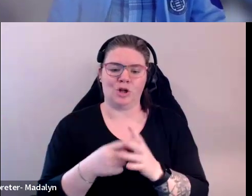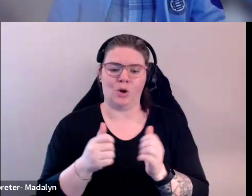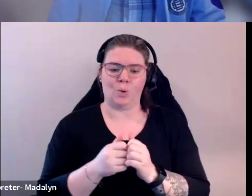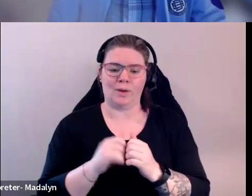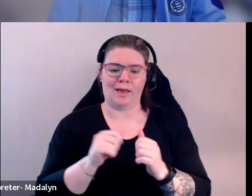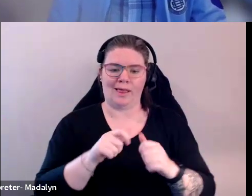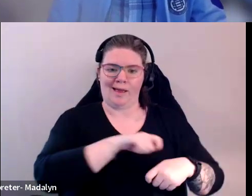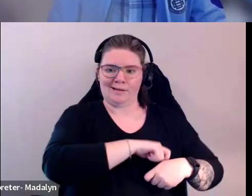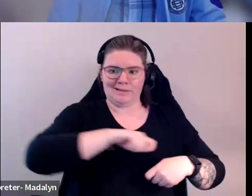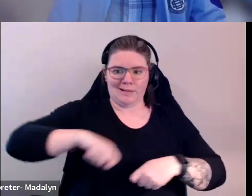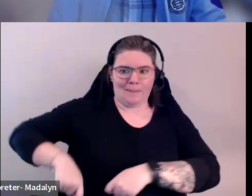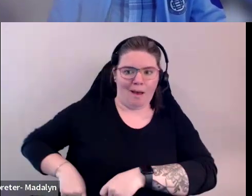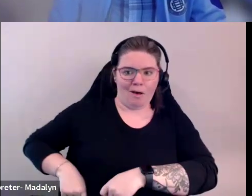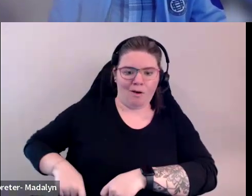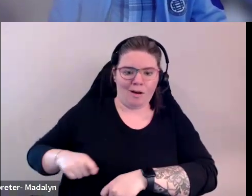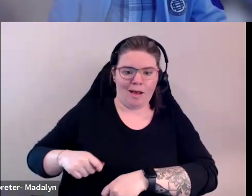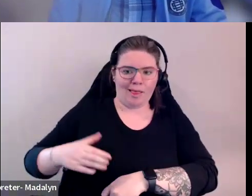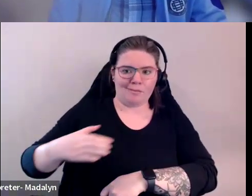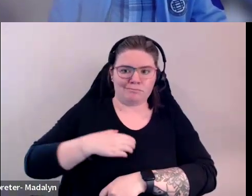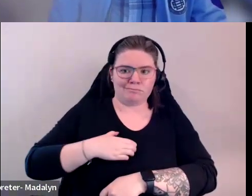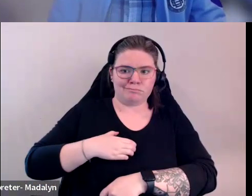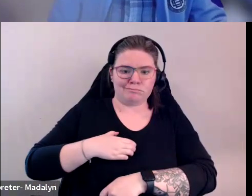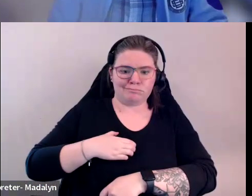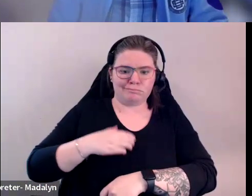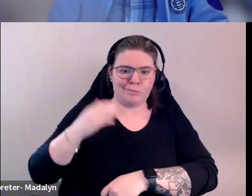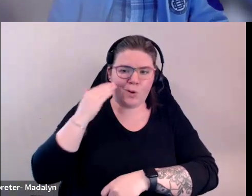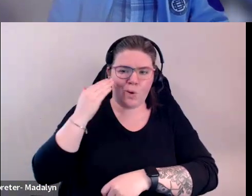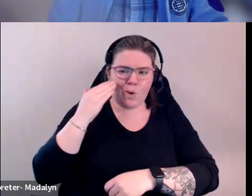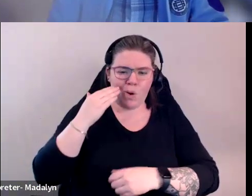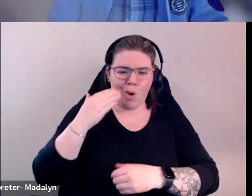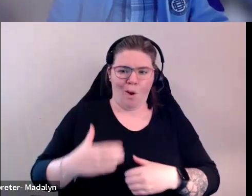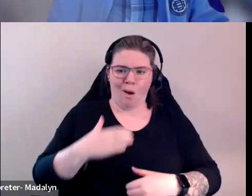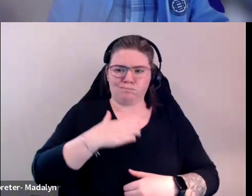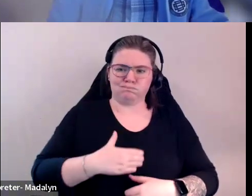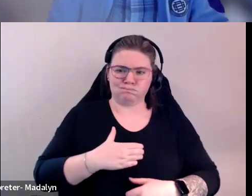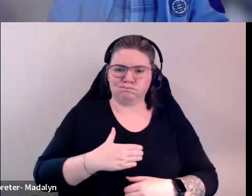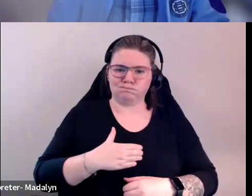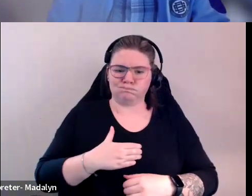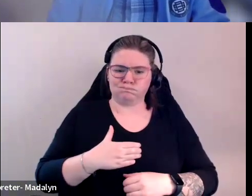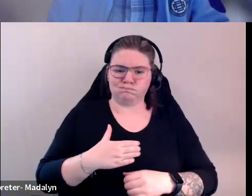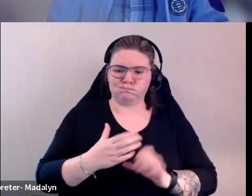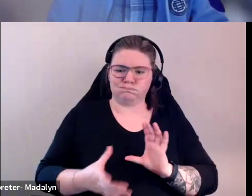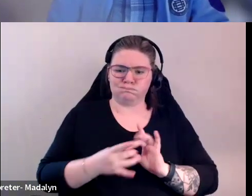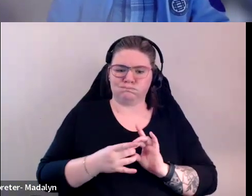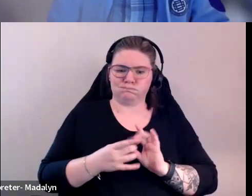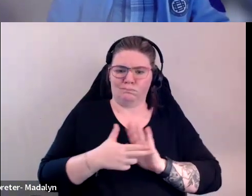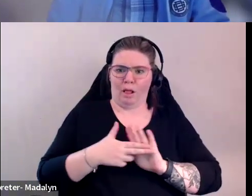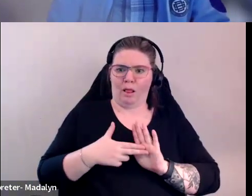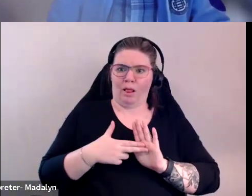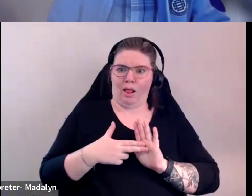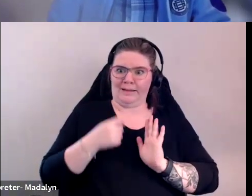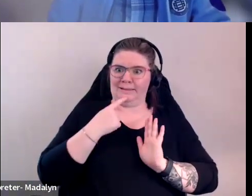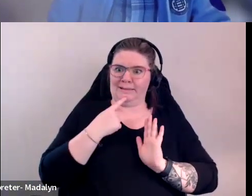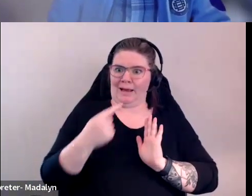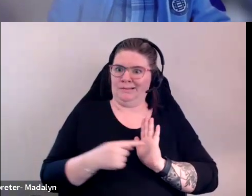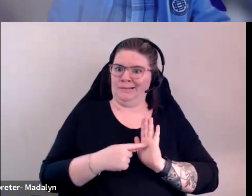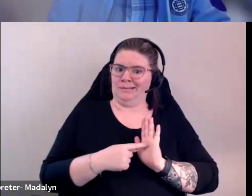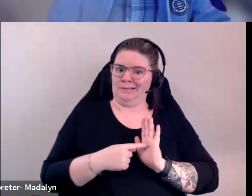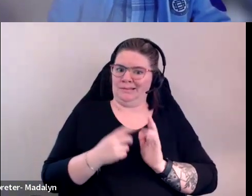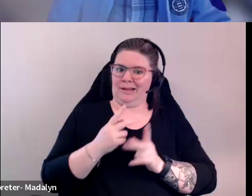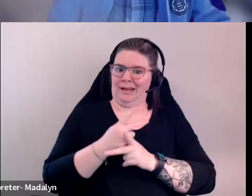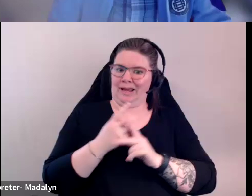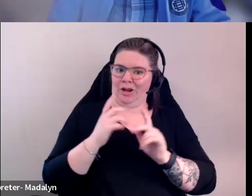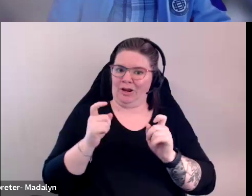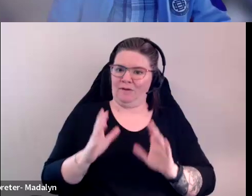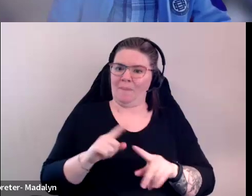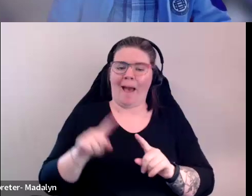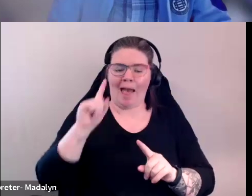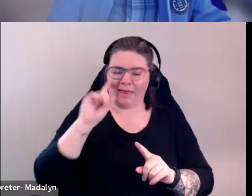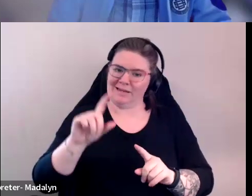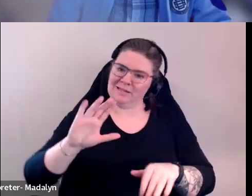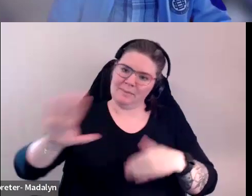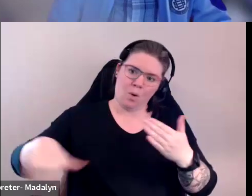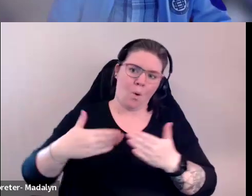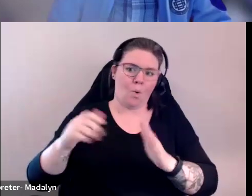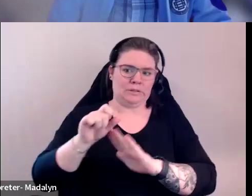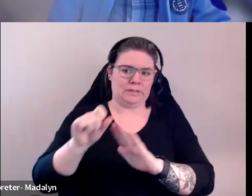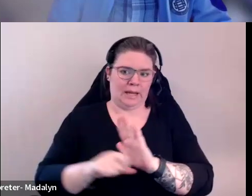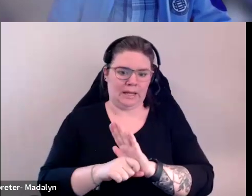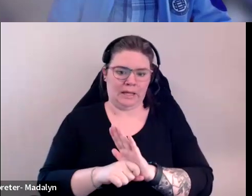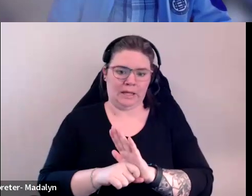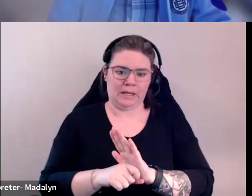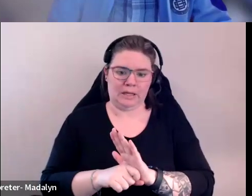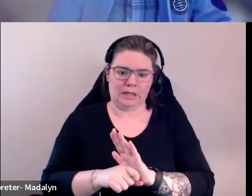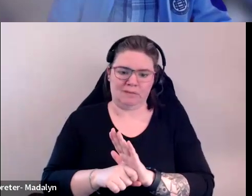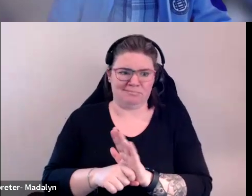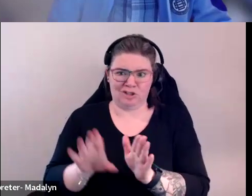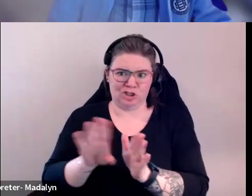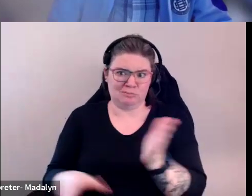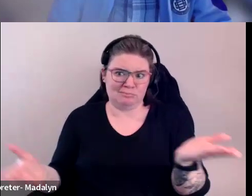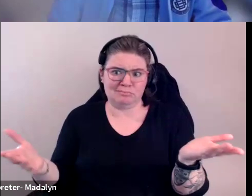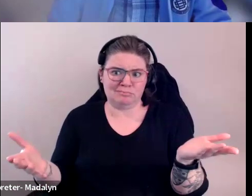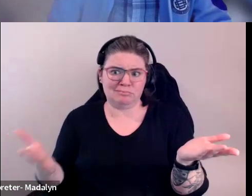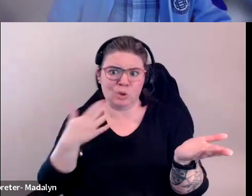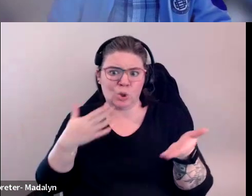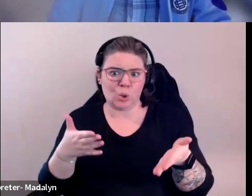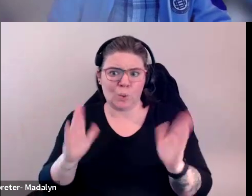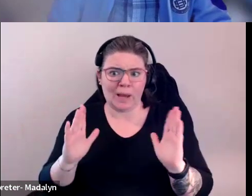Don Posh: kind of like a Kuzi, a Velcrozy that goes and says caregivers, so that would alert the first responders there. But I think it needs to go statewide, and I think that would be an expensive and a good way to go. So